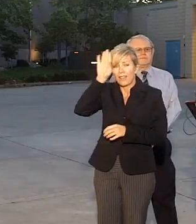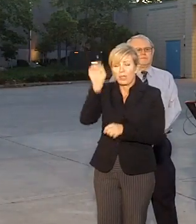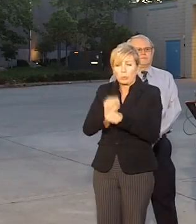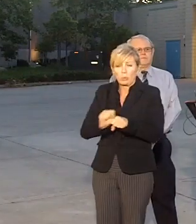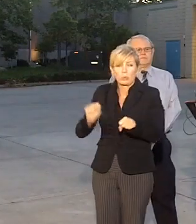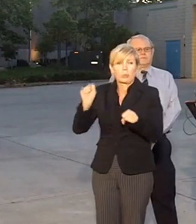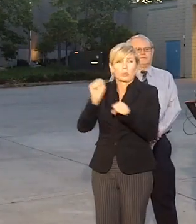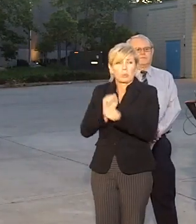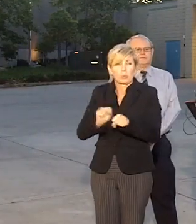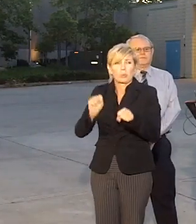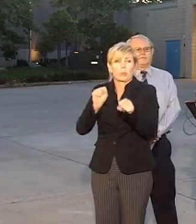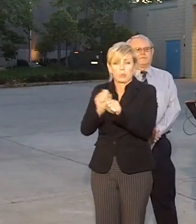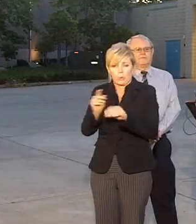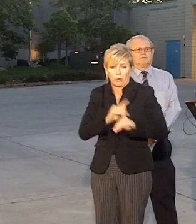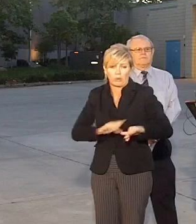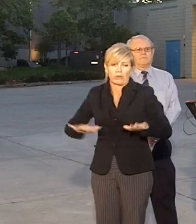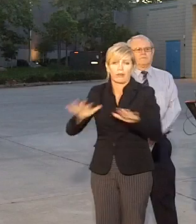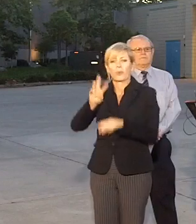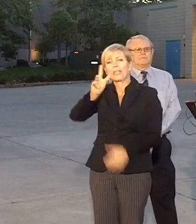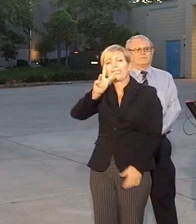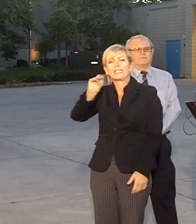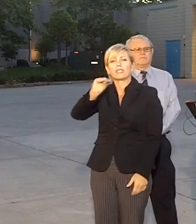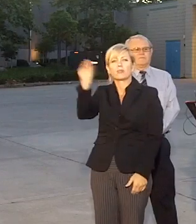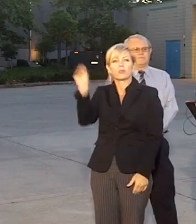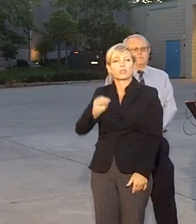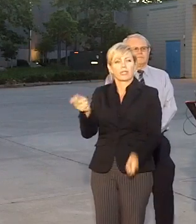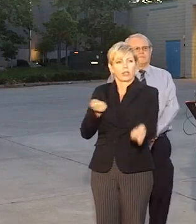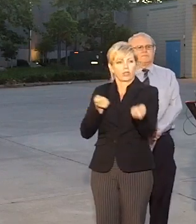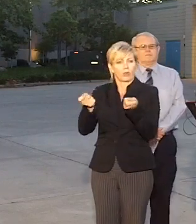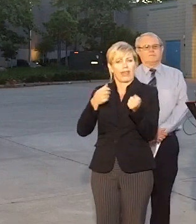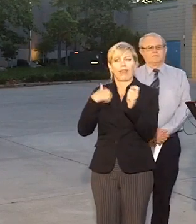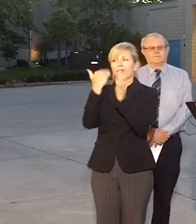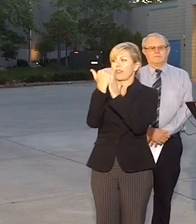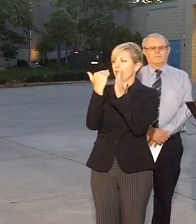I might have a laundry list of structures that were damaged and I'll give that to you in just